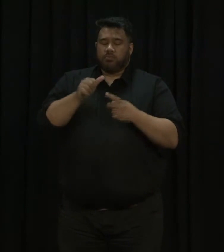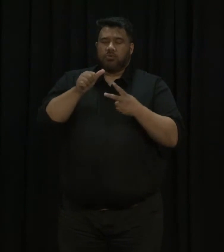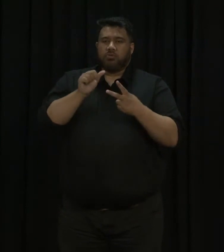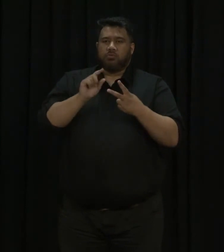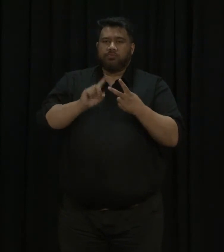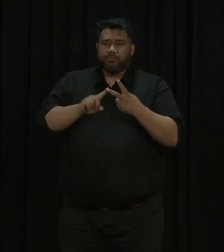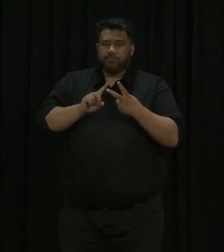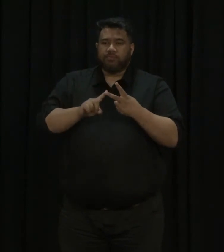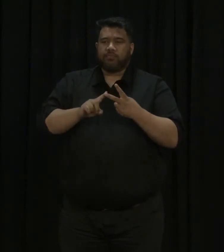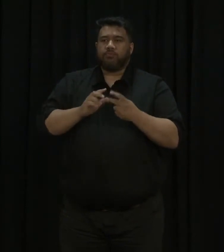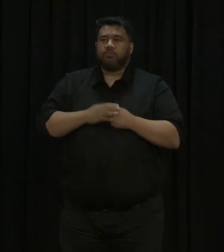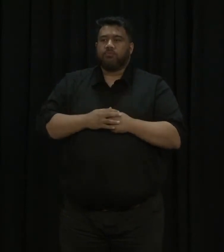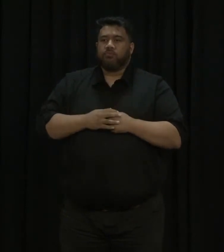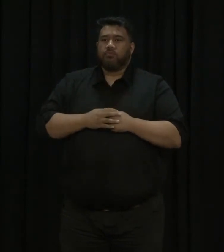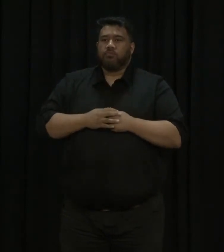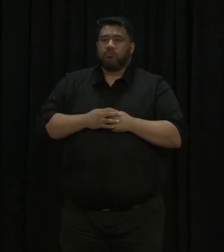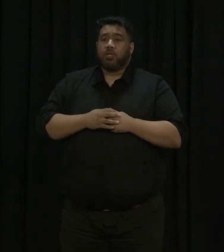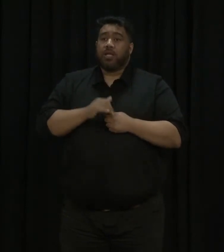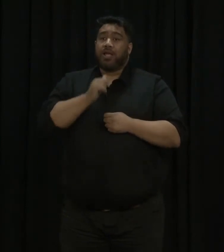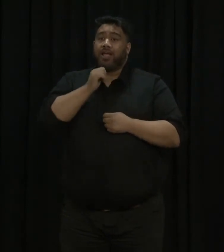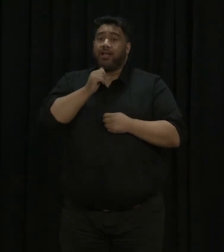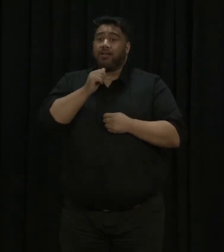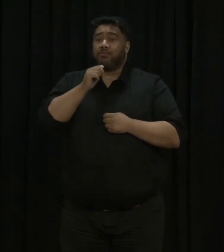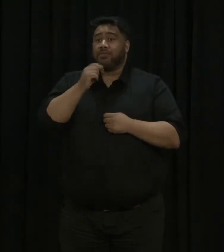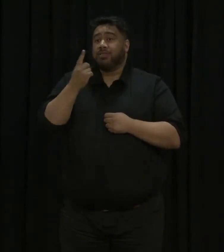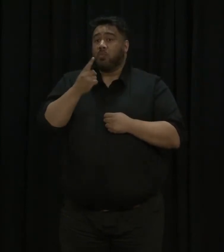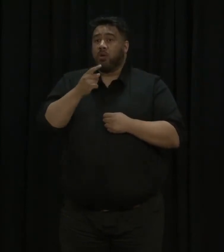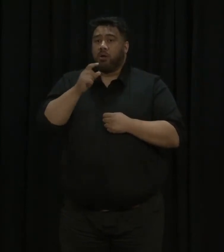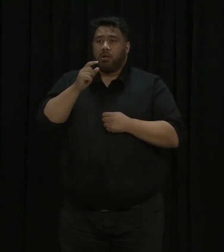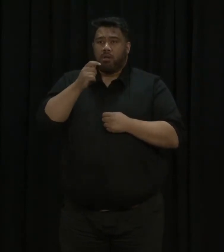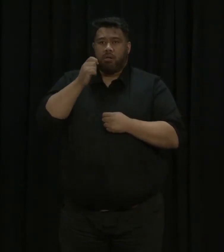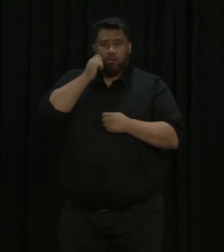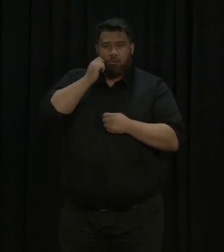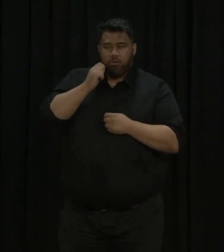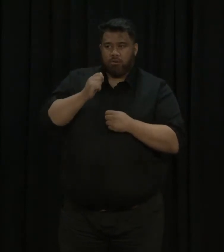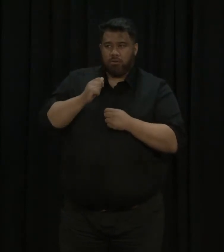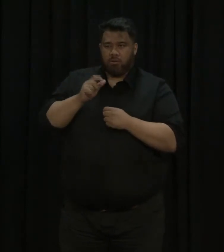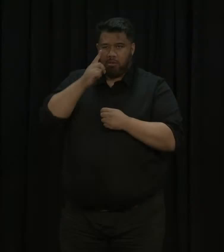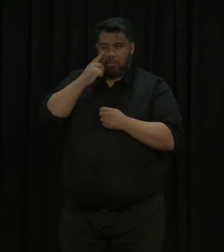with if necessary and can follow up.